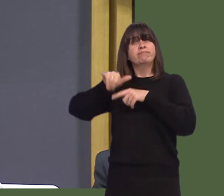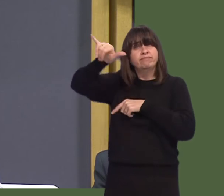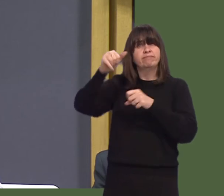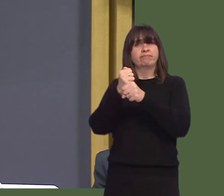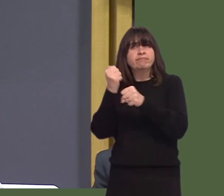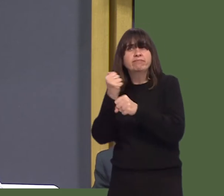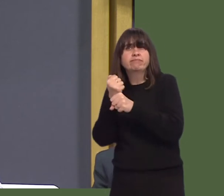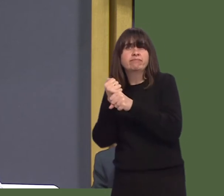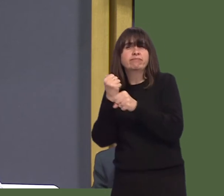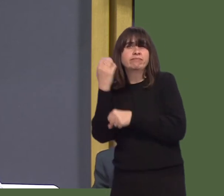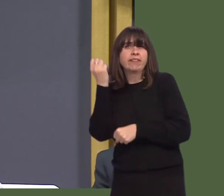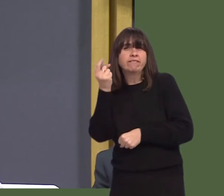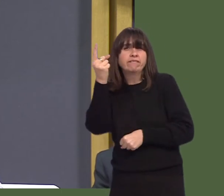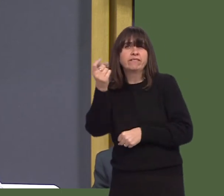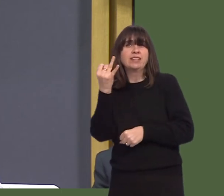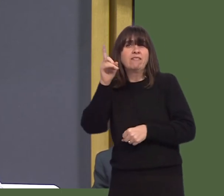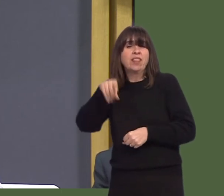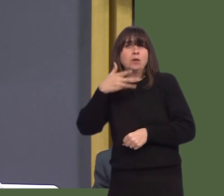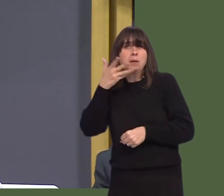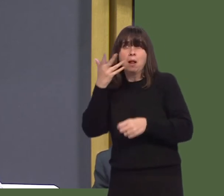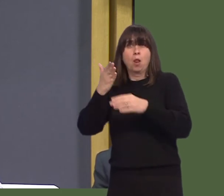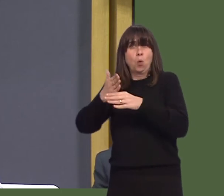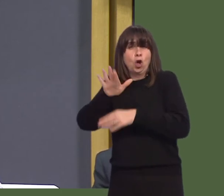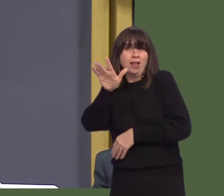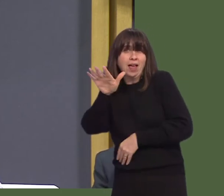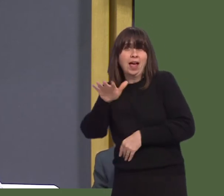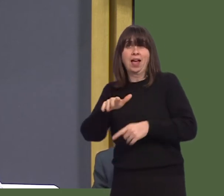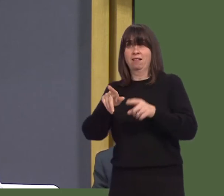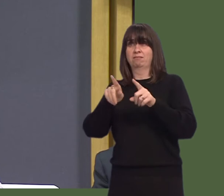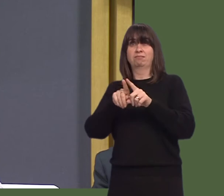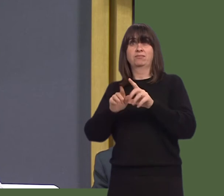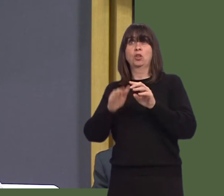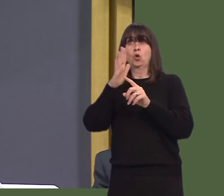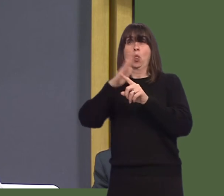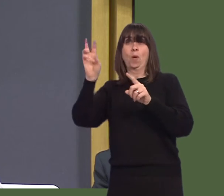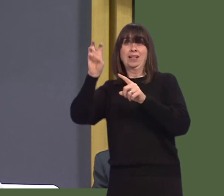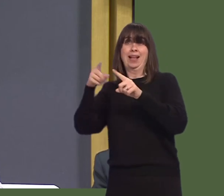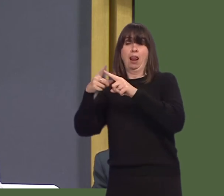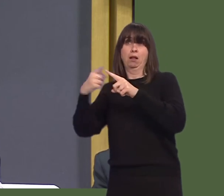homelessness that one of the main causes now of homelessness is the UK Government's welfare reform programme.